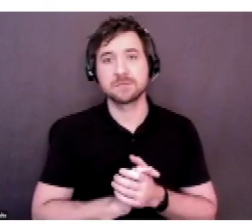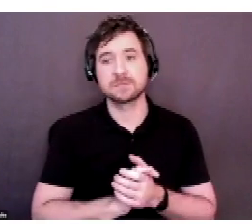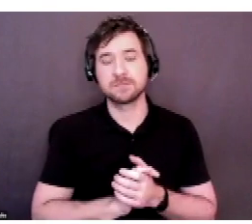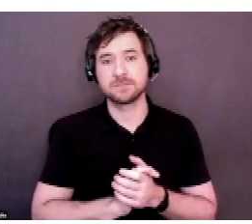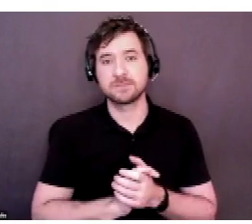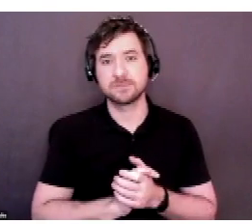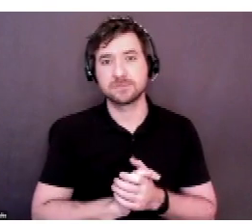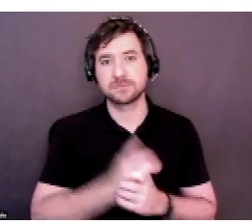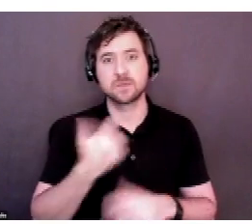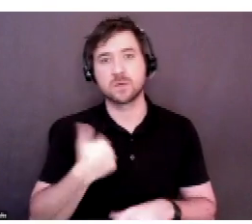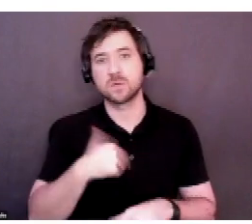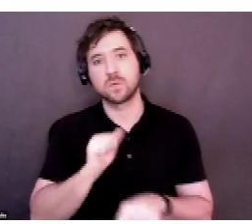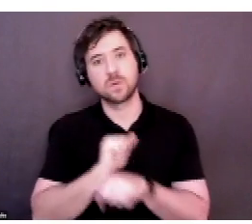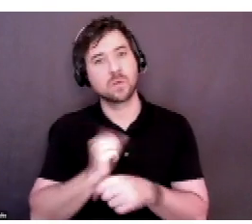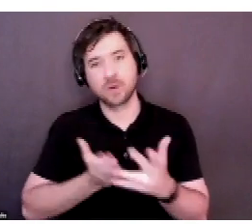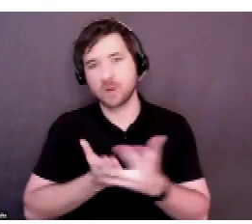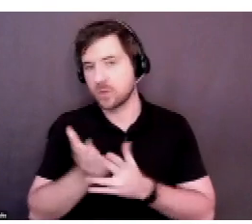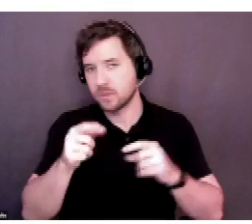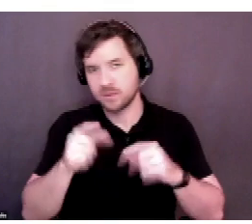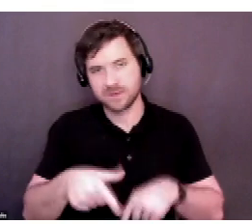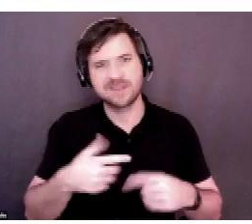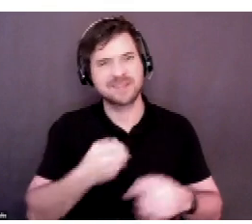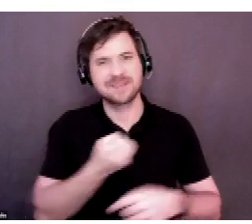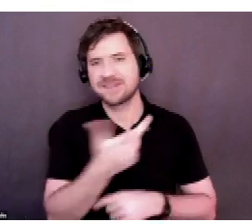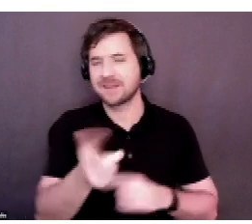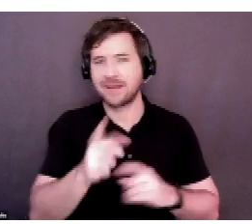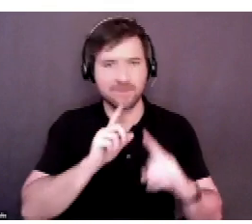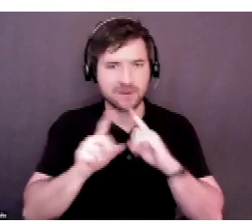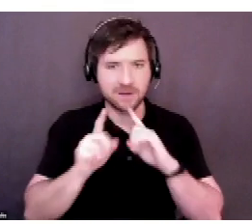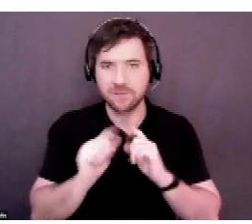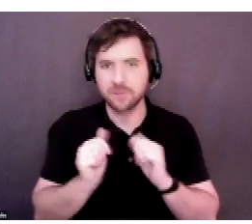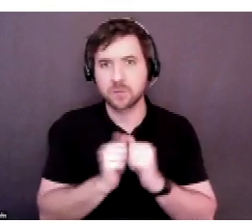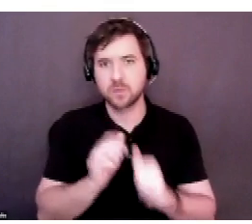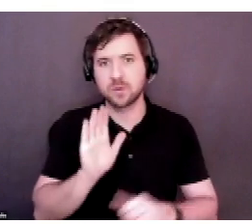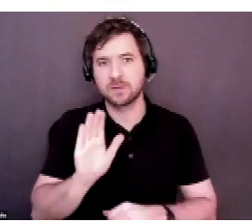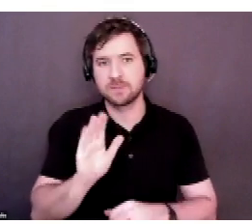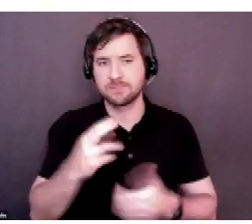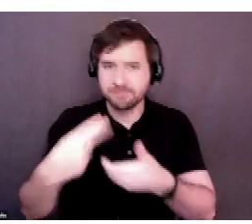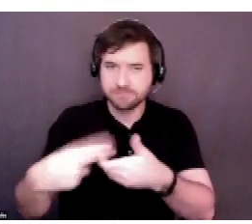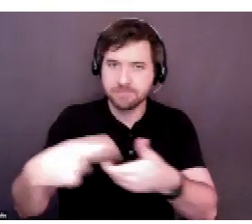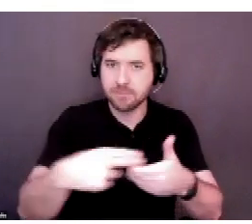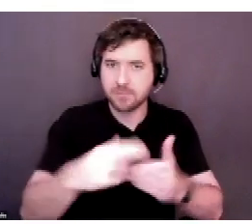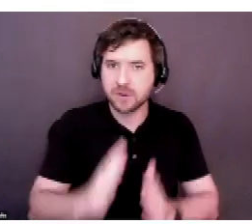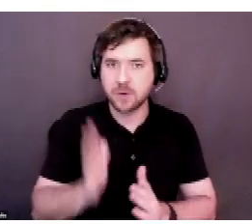through this and have several conversations with our participants, we will produce a birth plan together.